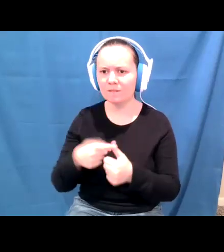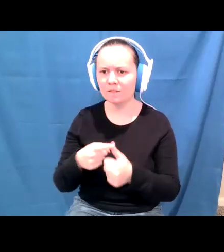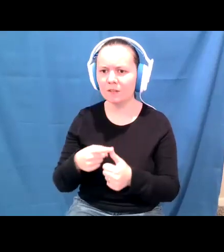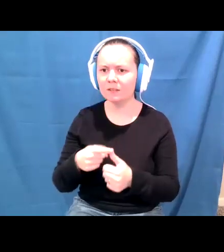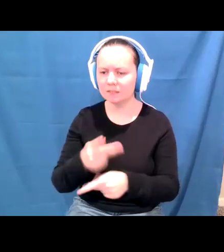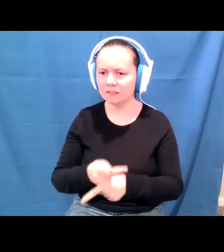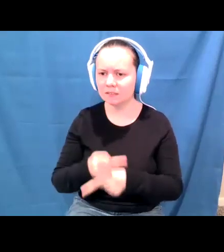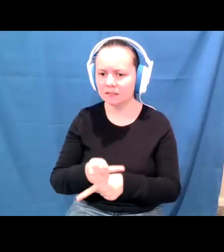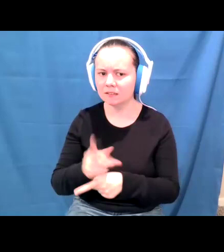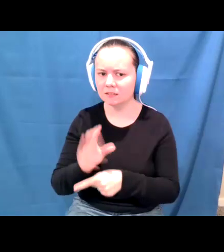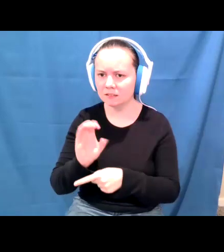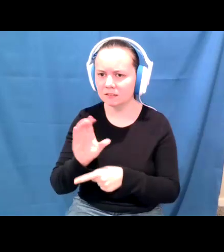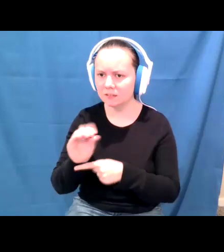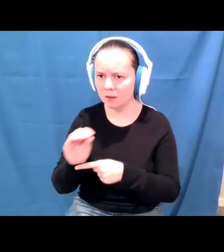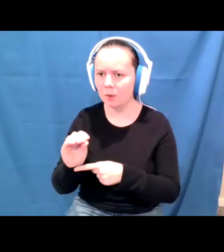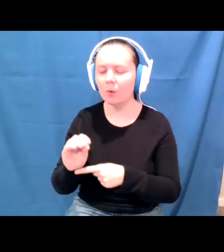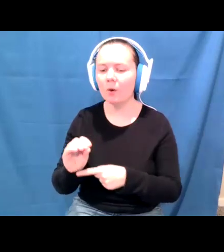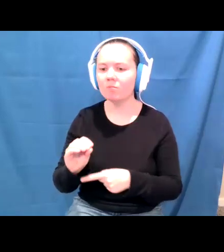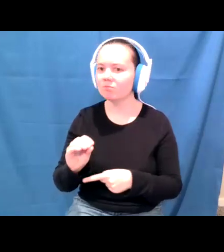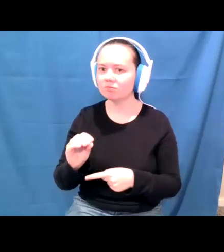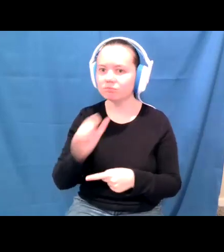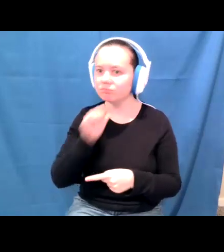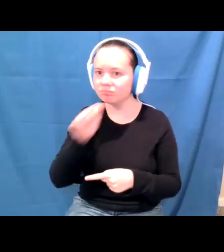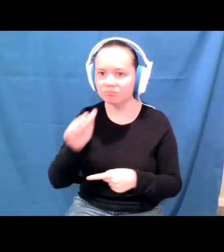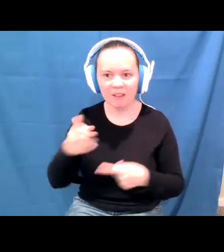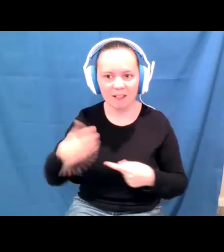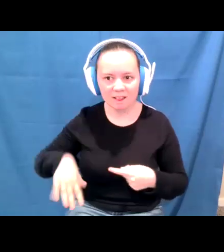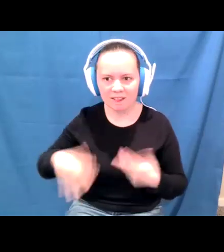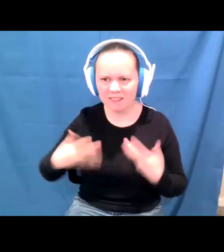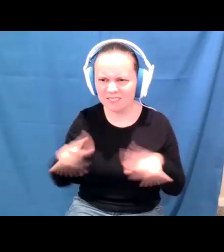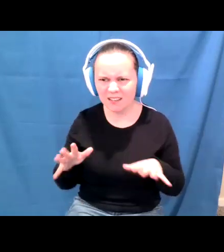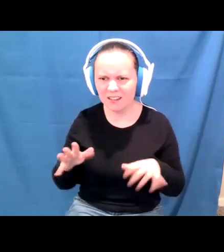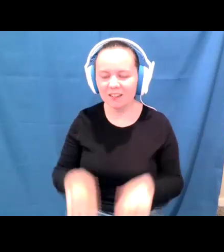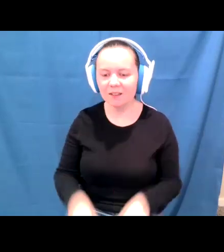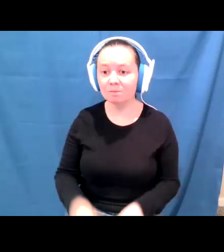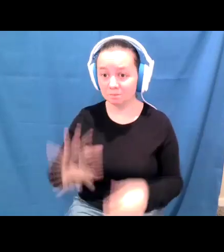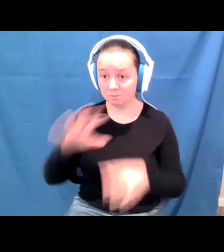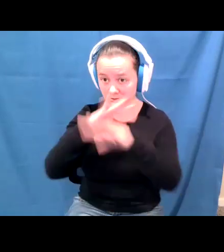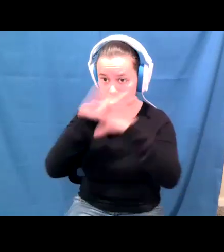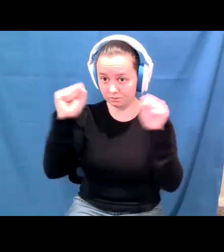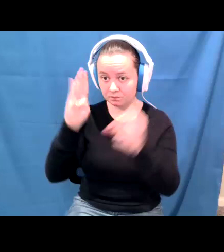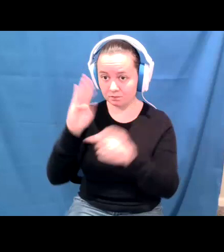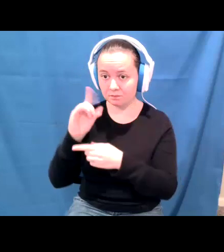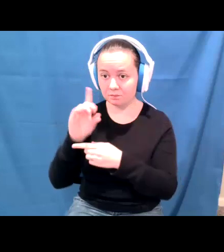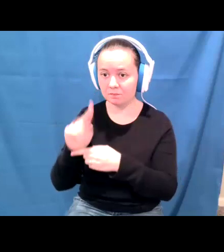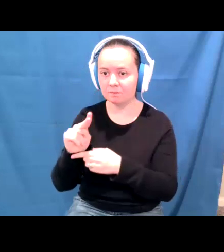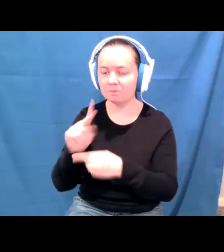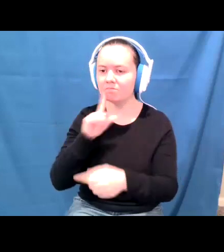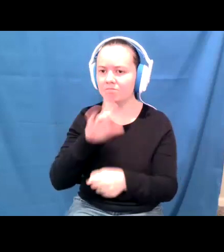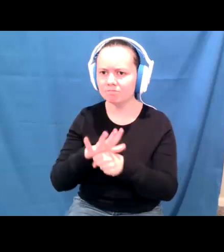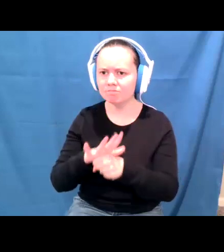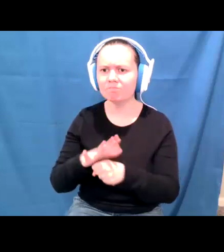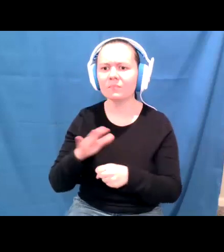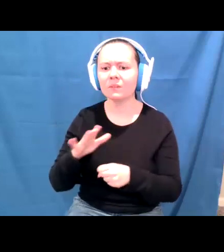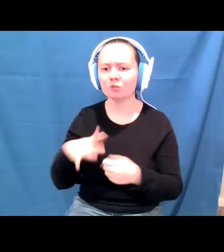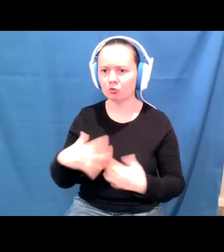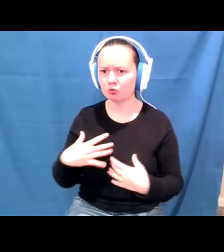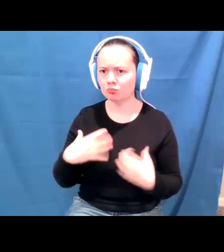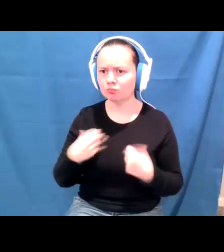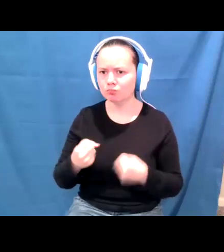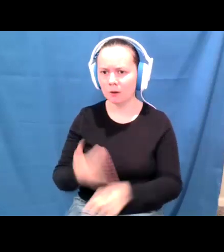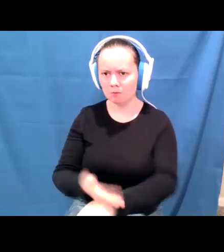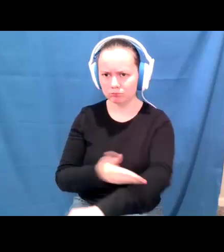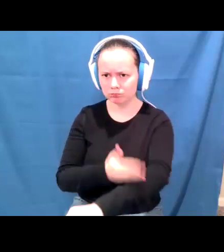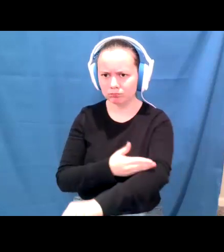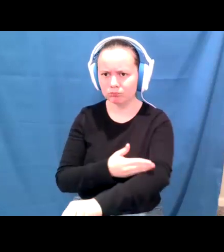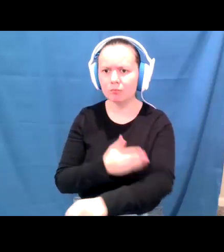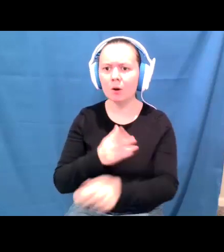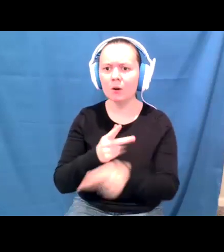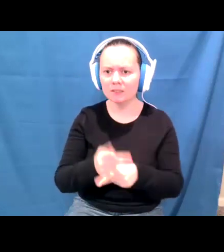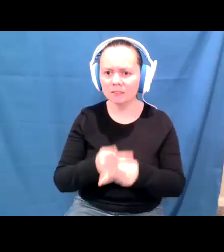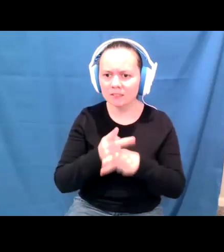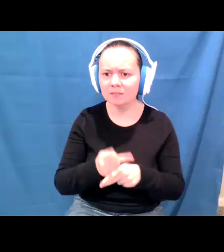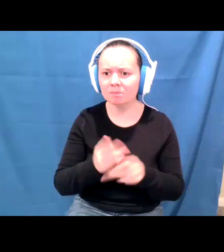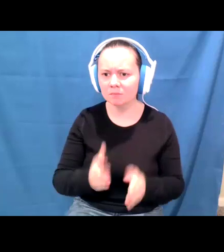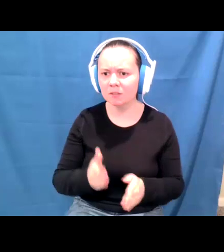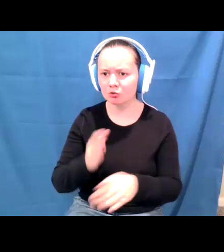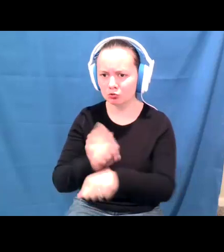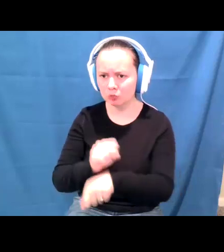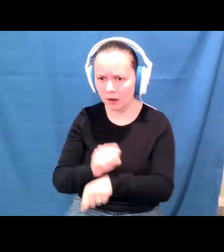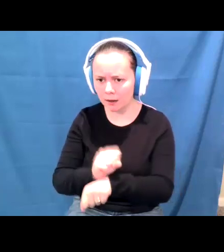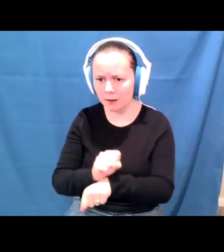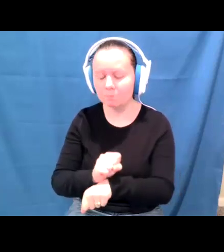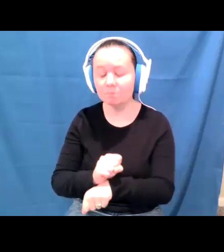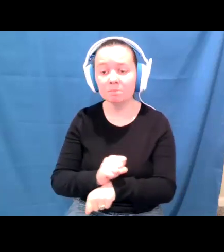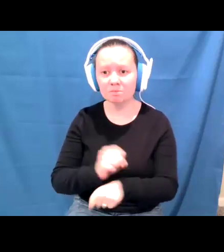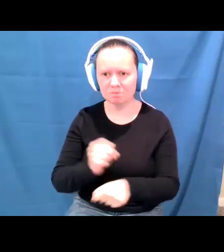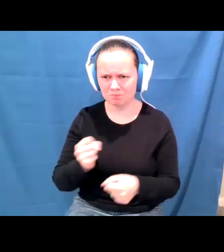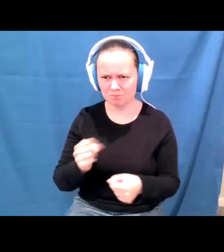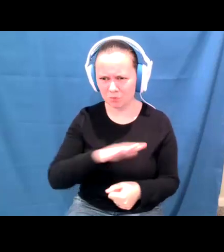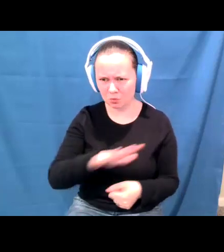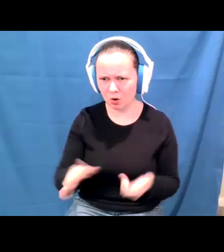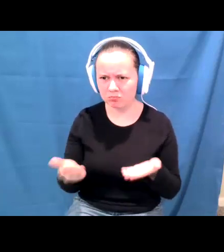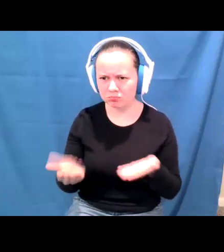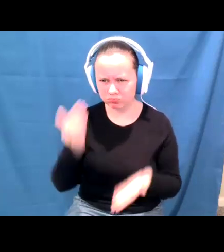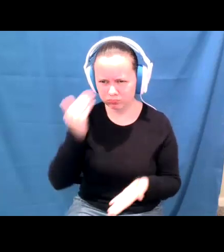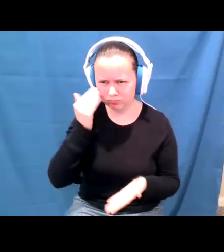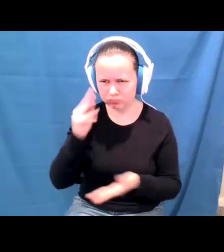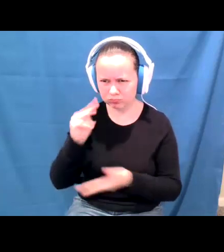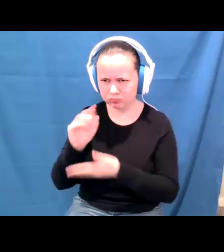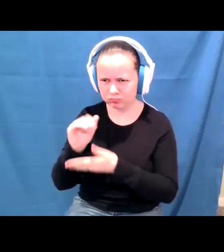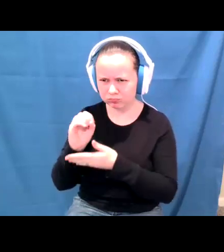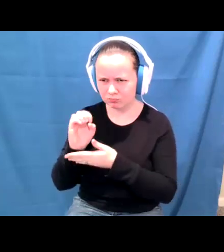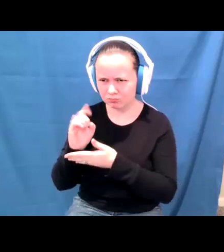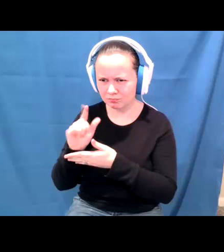And it doesn't stop there. President Biden is committed to strengthening home care and the quality of caregiving jobs. You know, you all are probably very familiar with the Medicaid access rule that we proposed